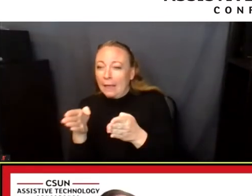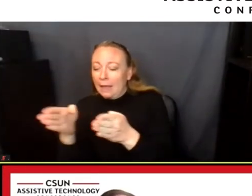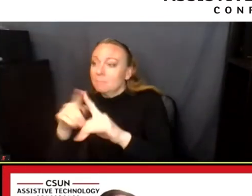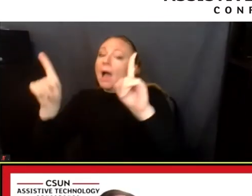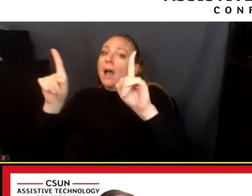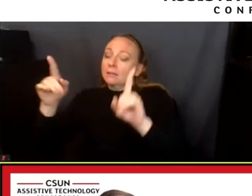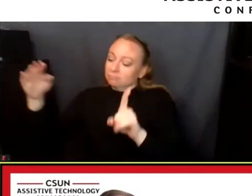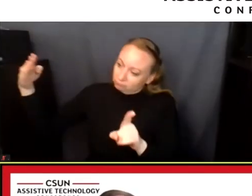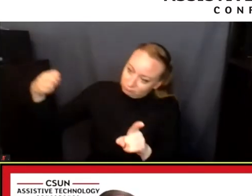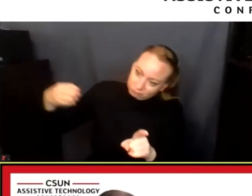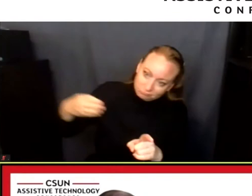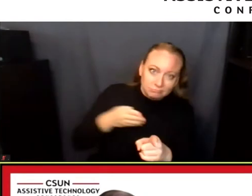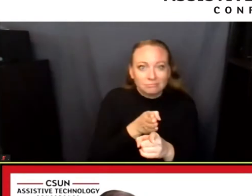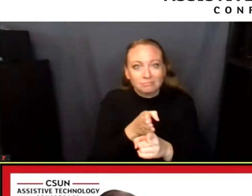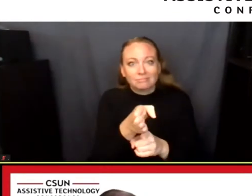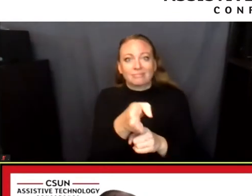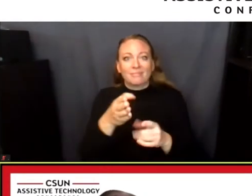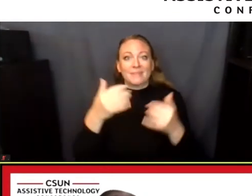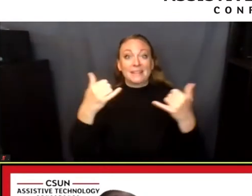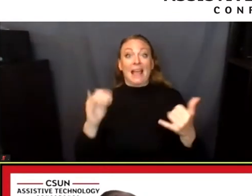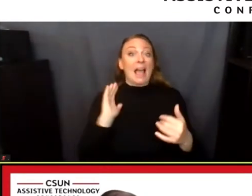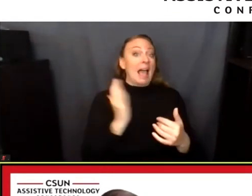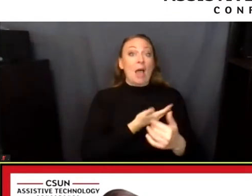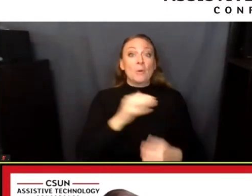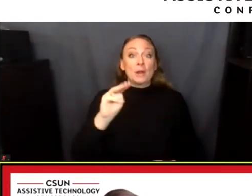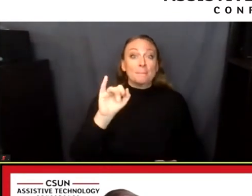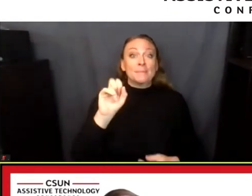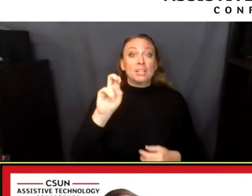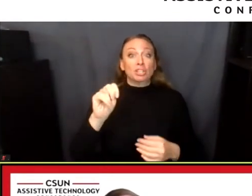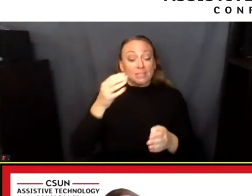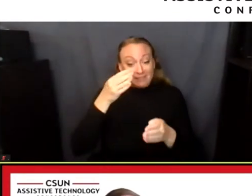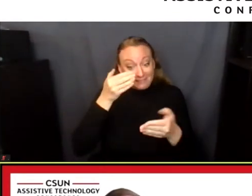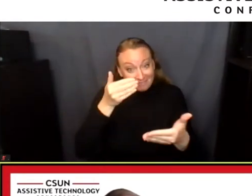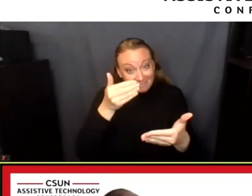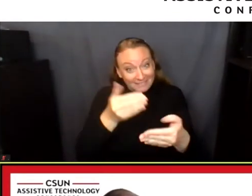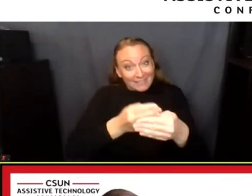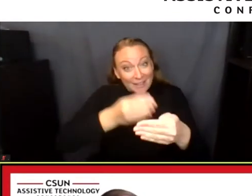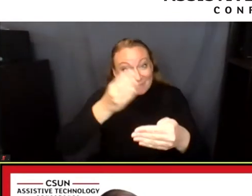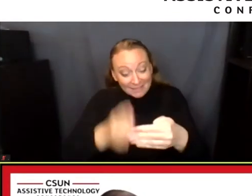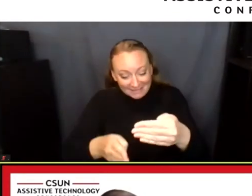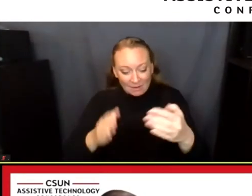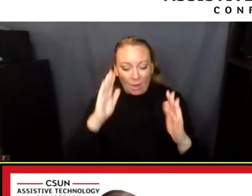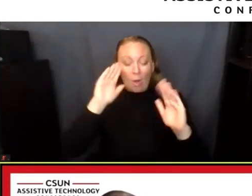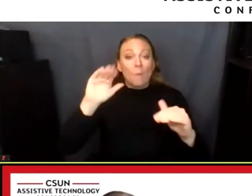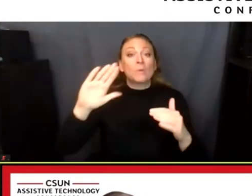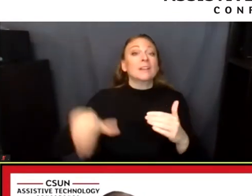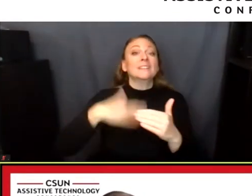And now that our mission is almost complete, I really hope that our next destination is Anaheim.